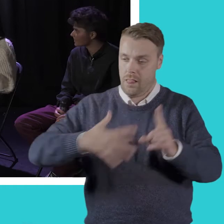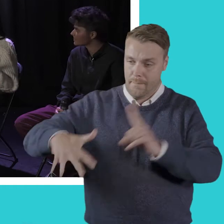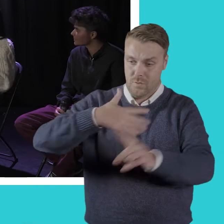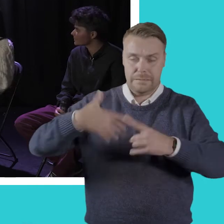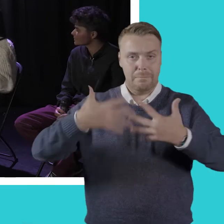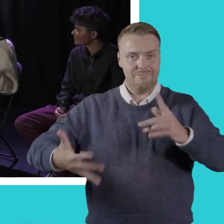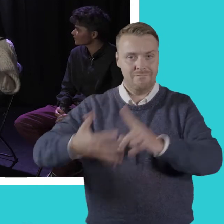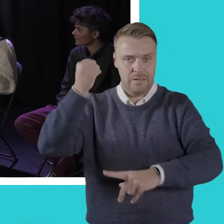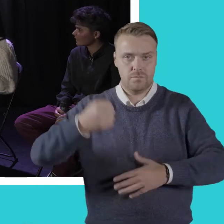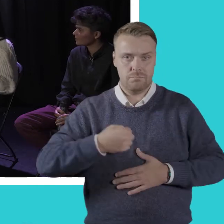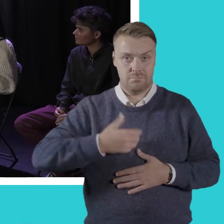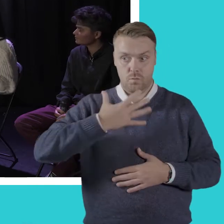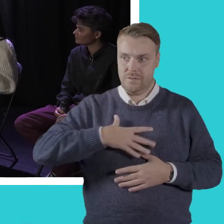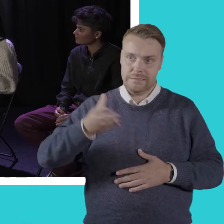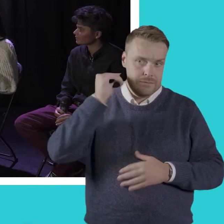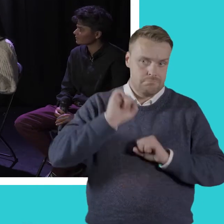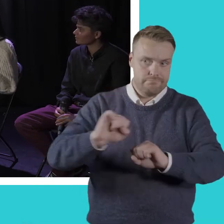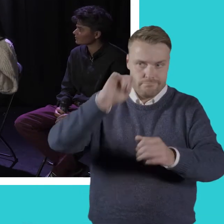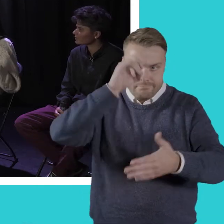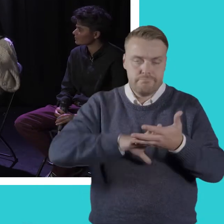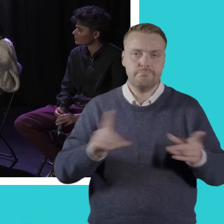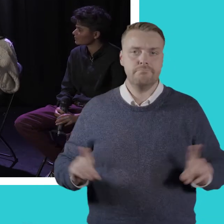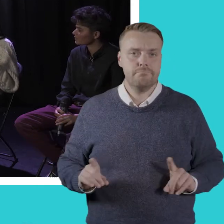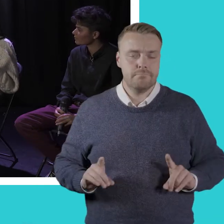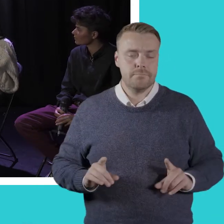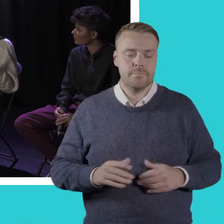and I want to hear your experiences and because I when I think... the first I